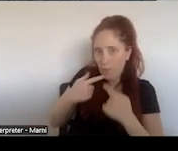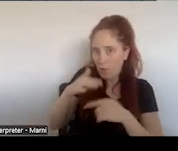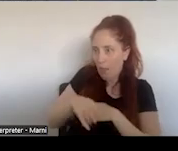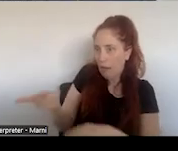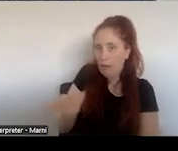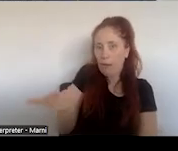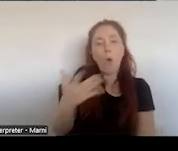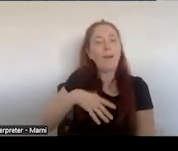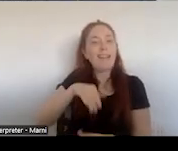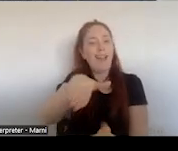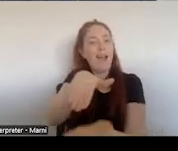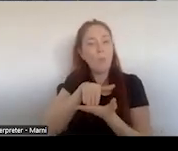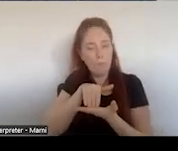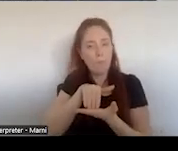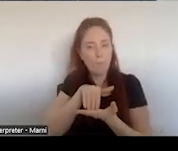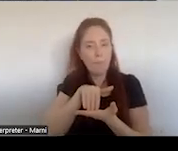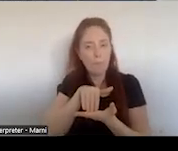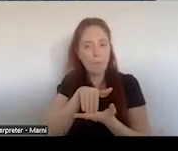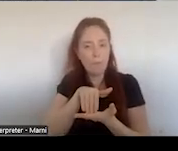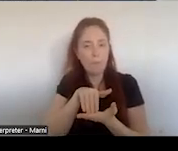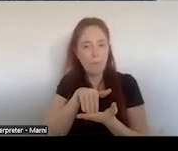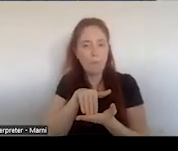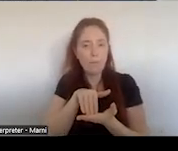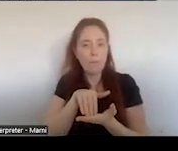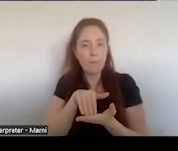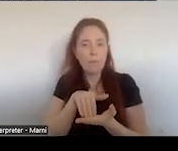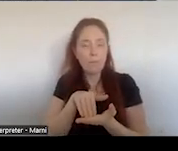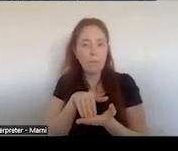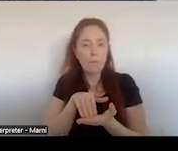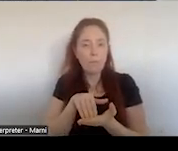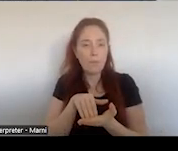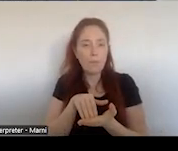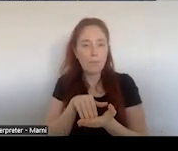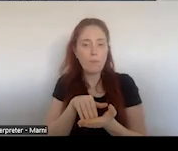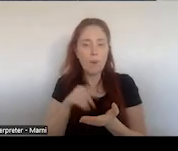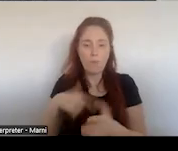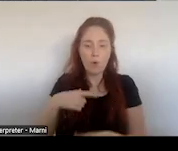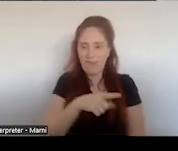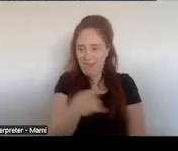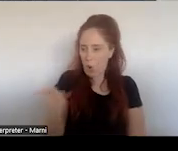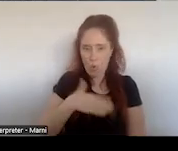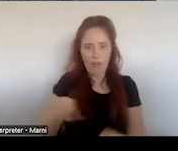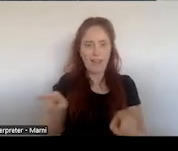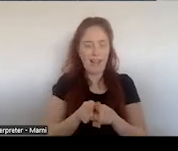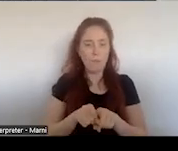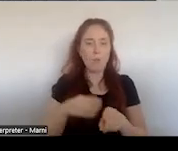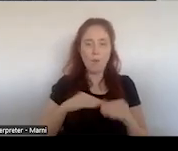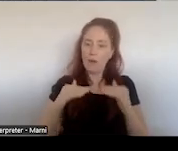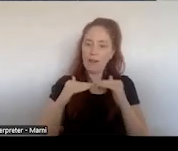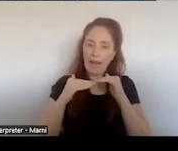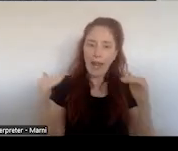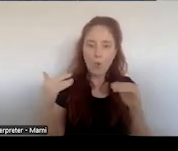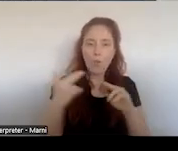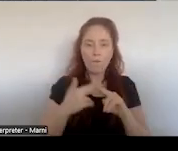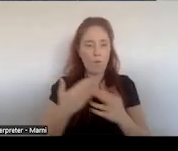as well as the existing remit to support Australian arts, screen and cultural sectors.